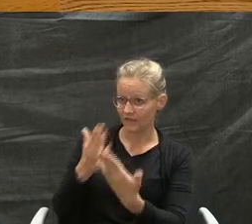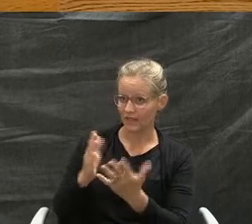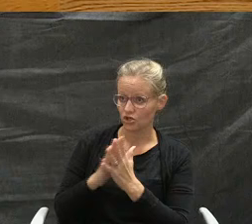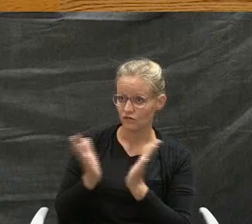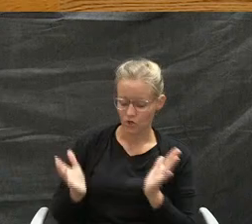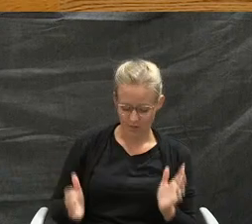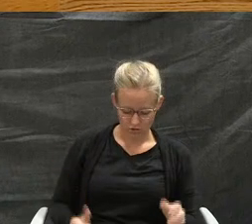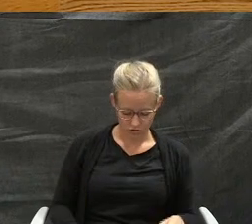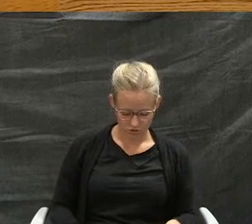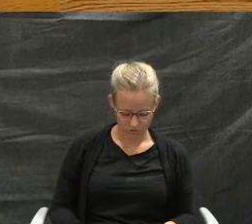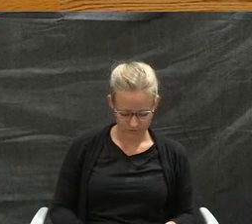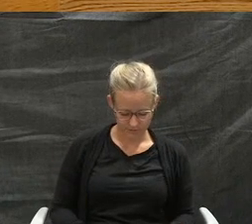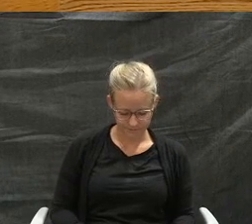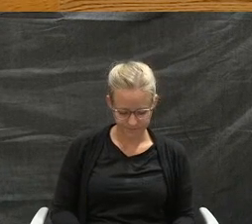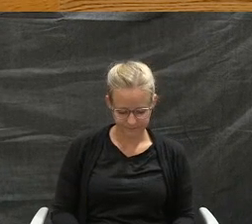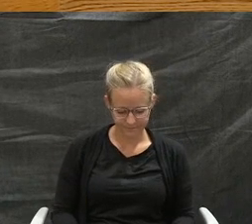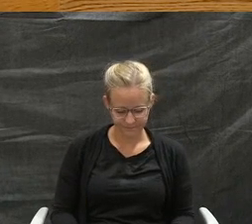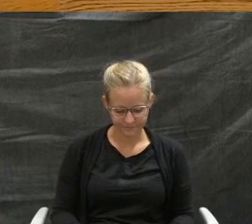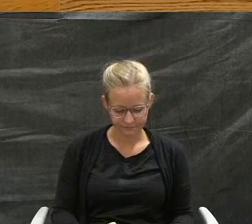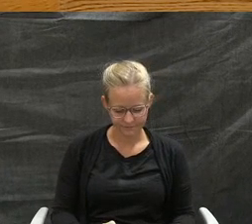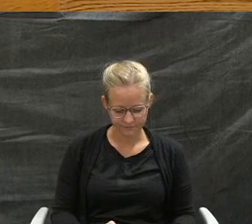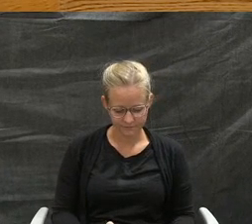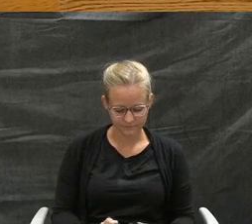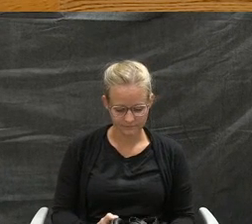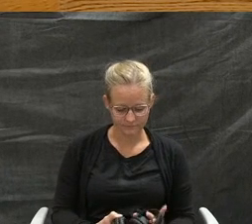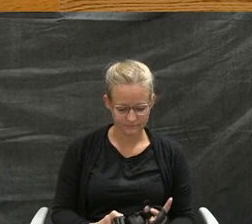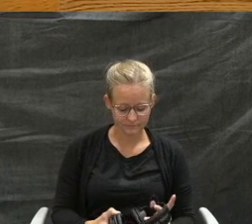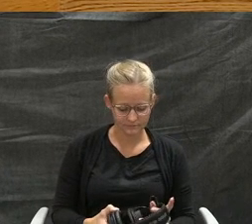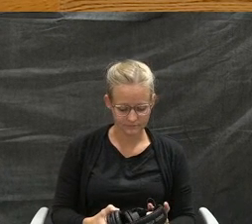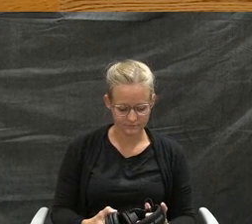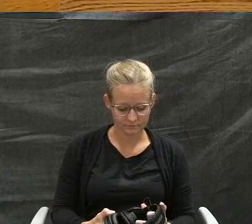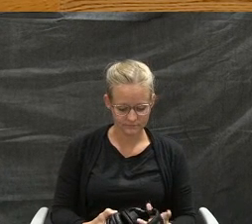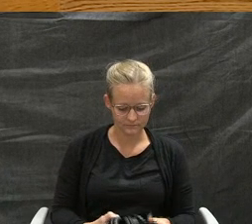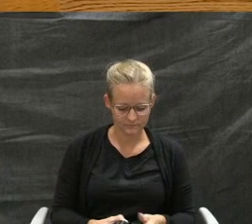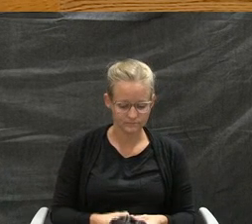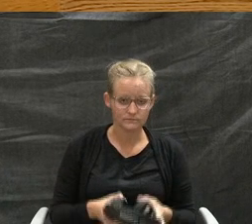all of you and appreciate your involving your parents and